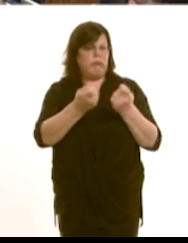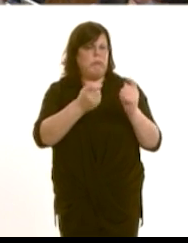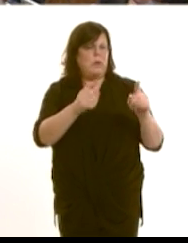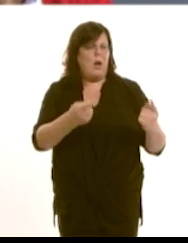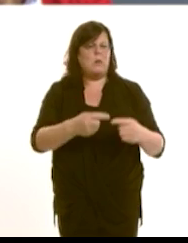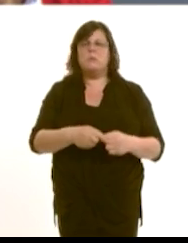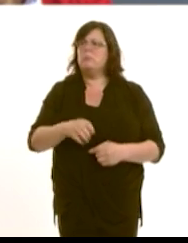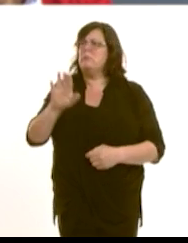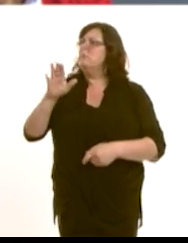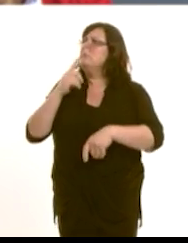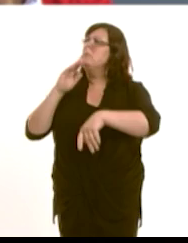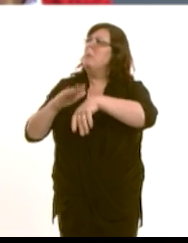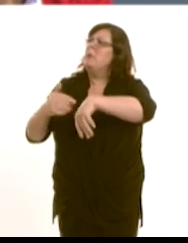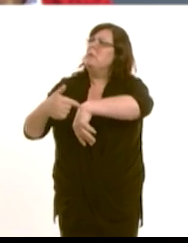There is an issue of principle here.